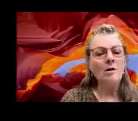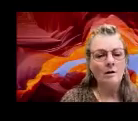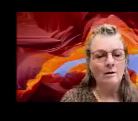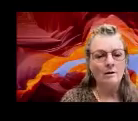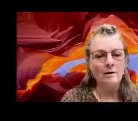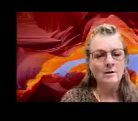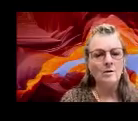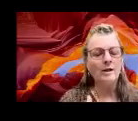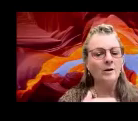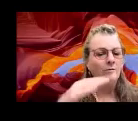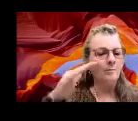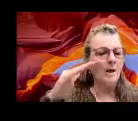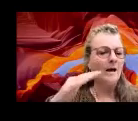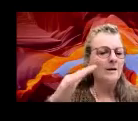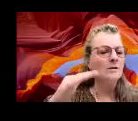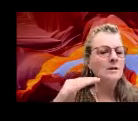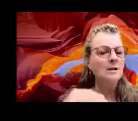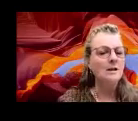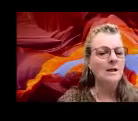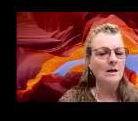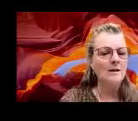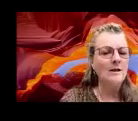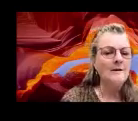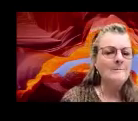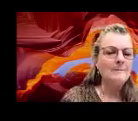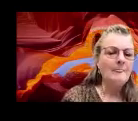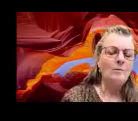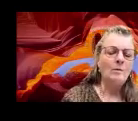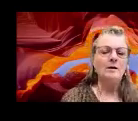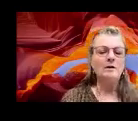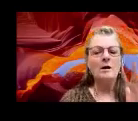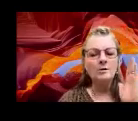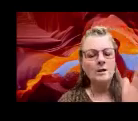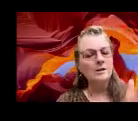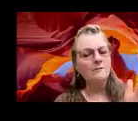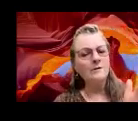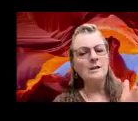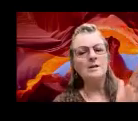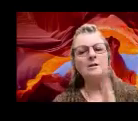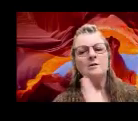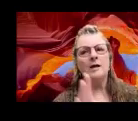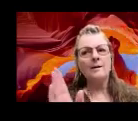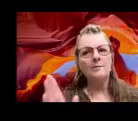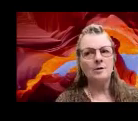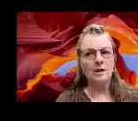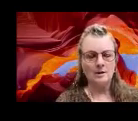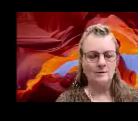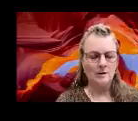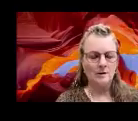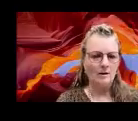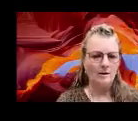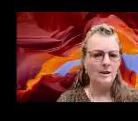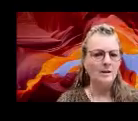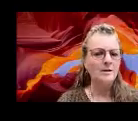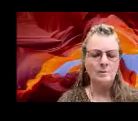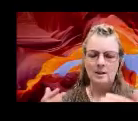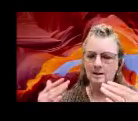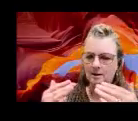harder. So I look for patterns in the data where concrete stuff is easier, abstract stuff is harder. And it doesn't mean it's